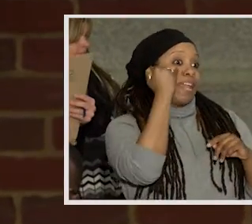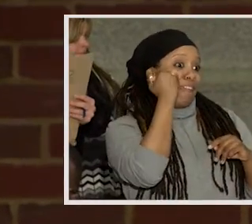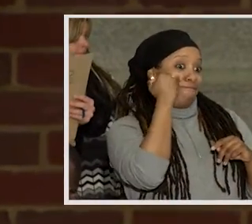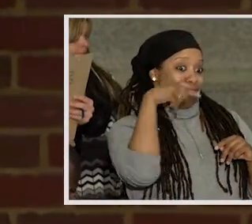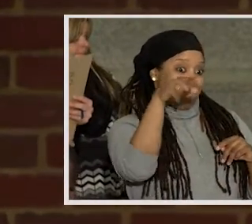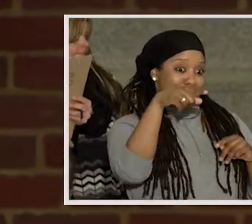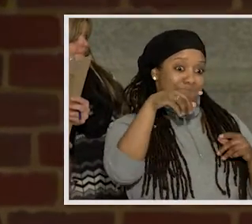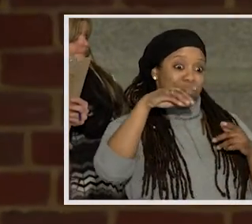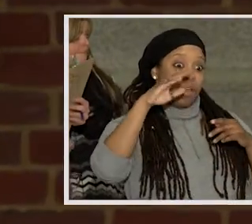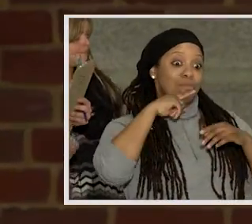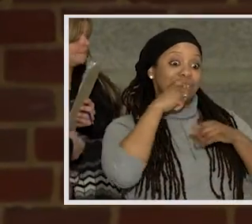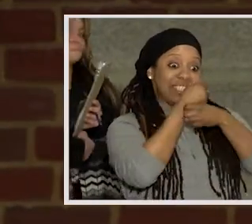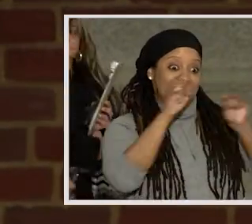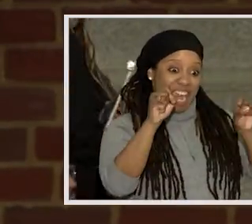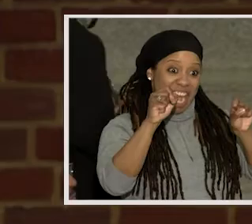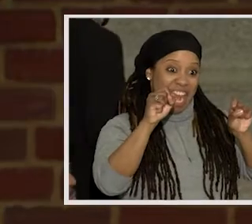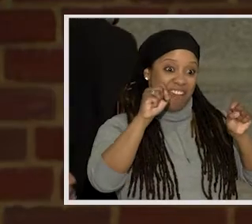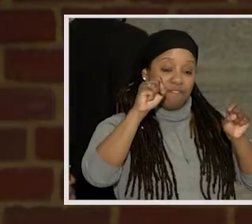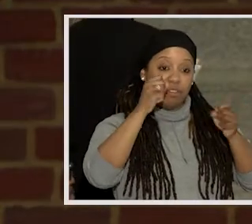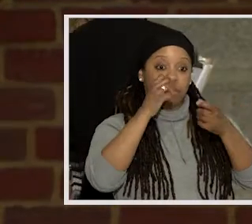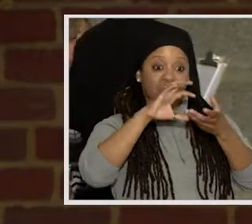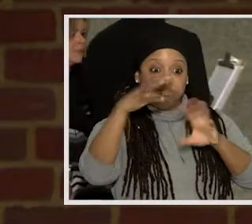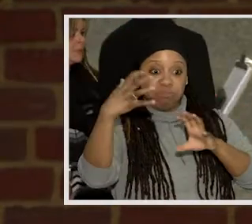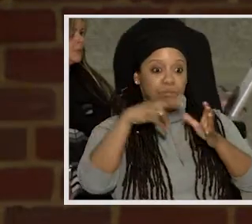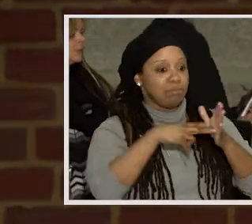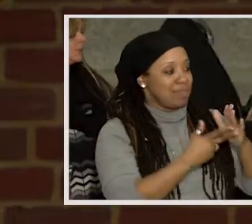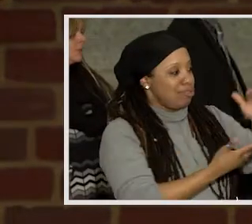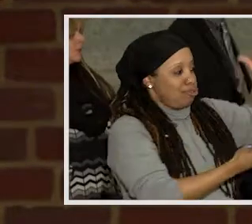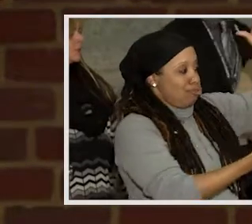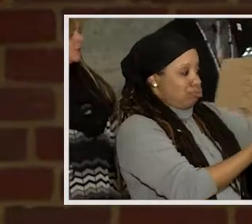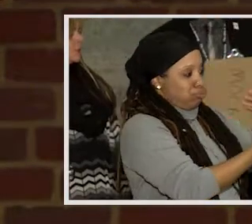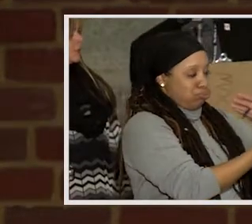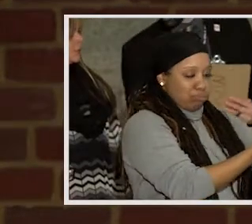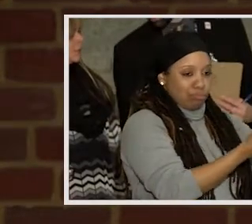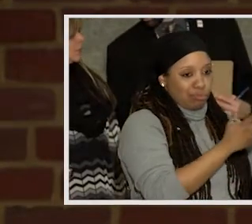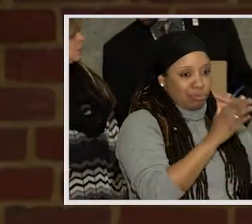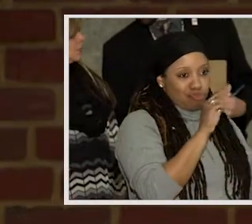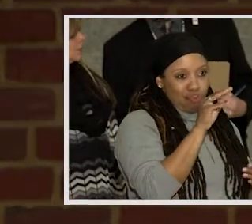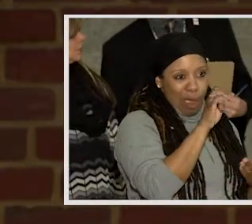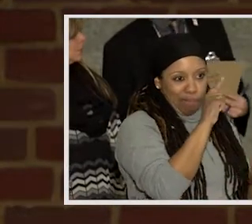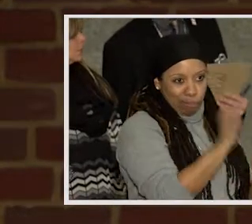SO THAT WAS DEFINITELY MOST IMPORTANT TO A LOT OF PEOPLE AT THE TABLE AND THEN ALSO EDUCATION.